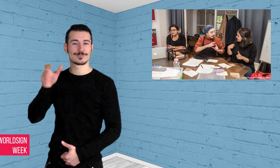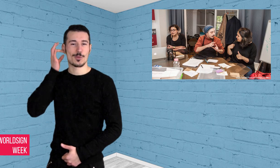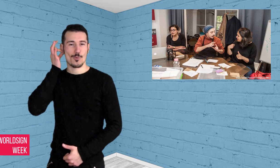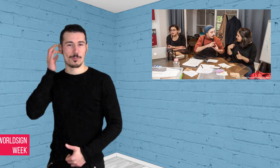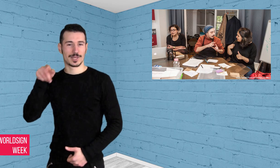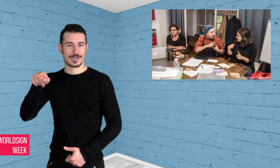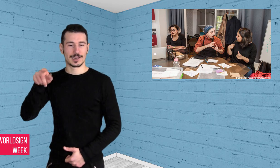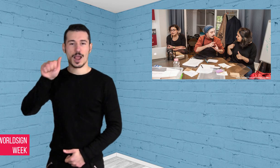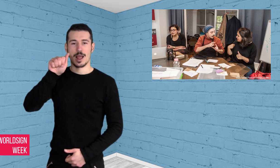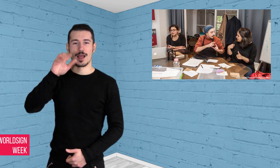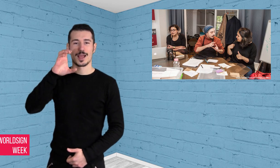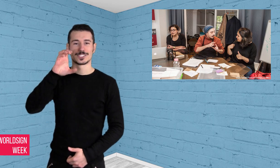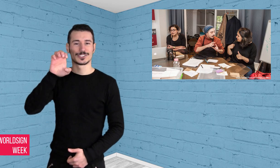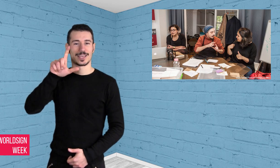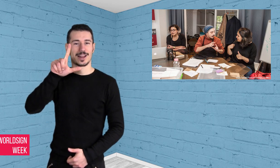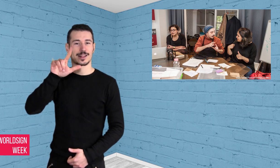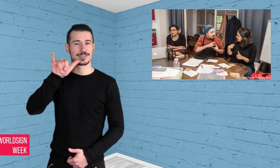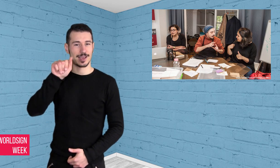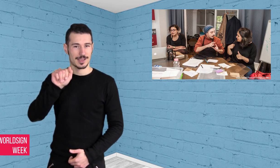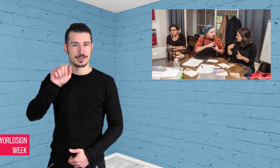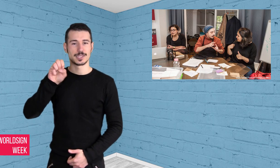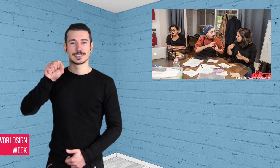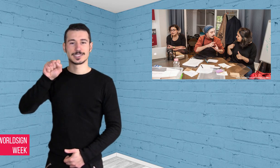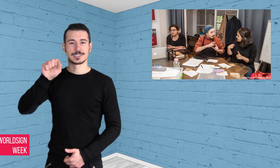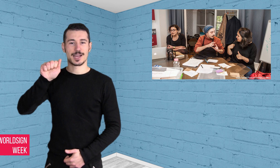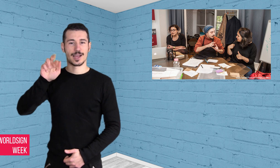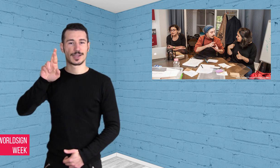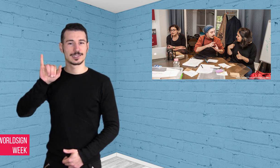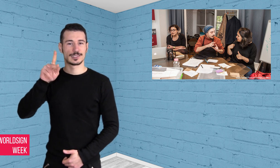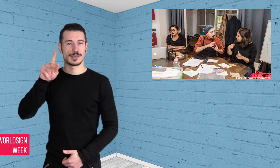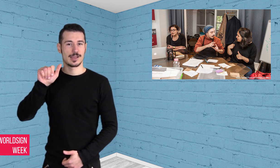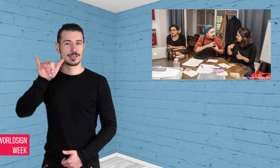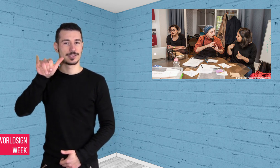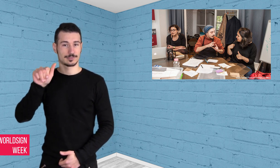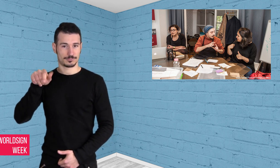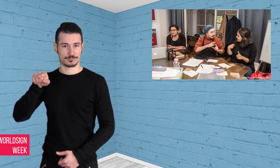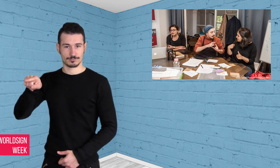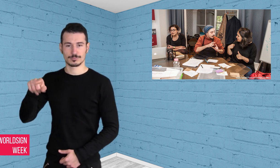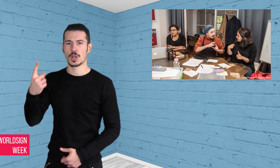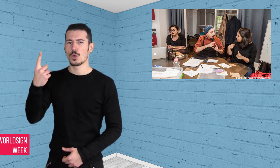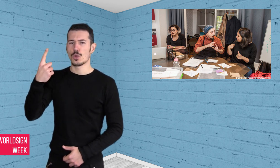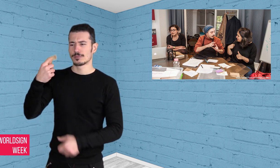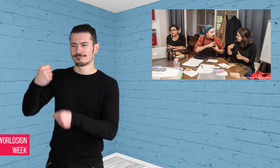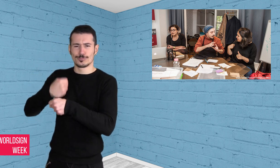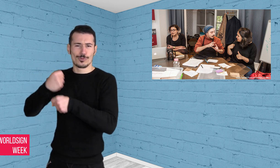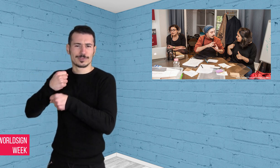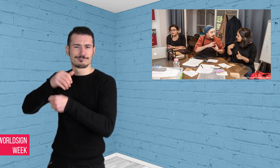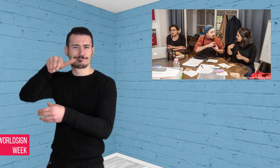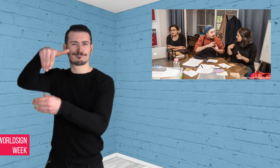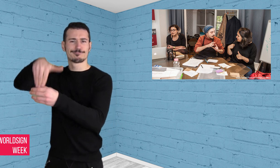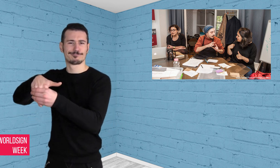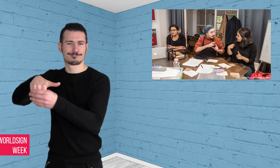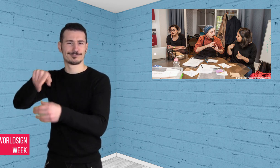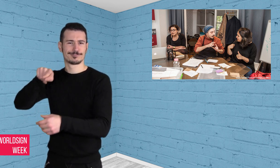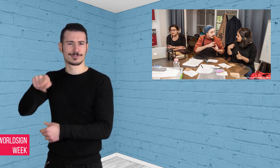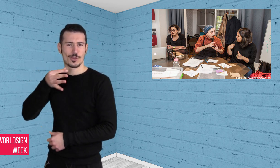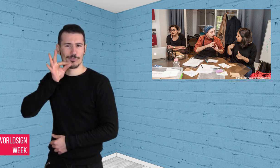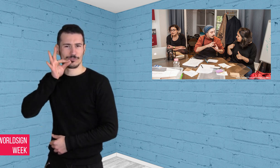Acelya Sarikaya, one of the cafe’s employees, said Demgoodcoffee is a place